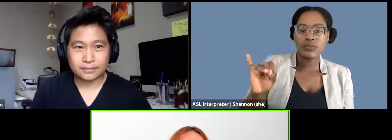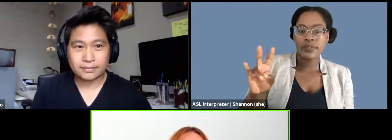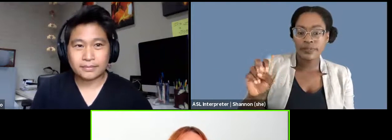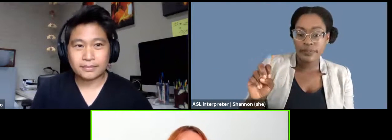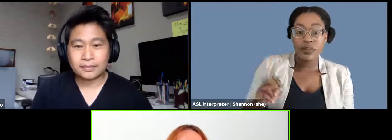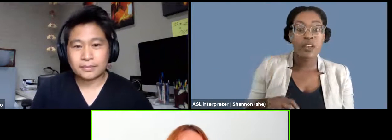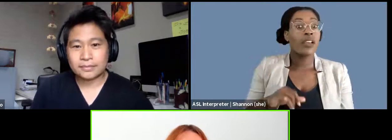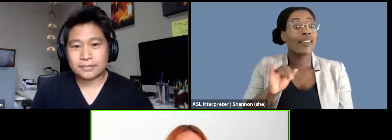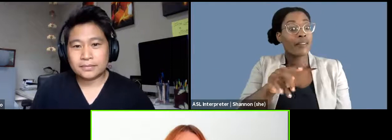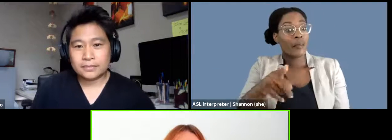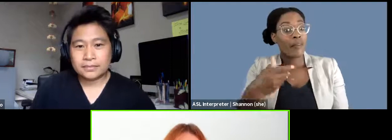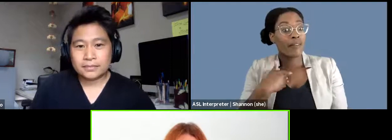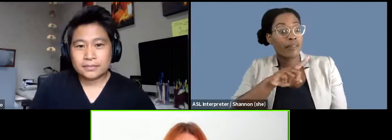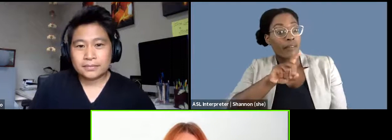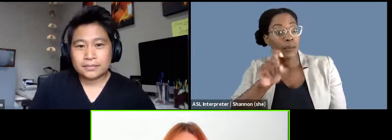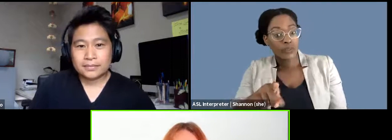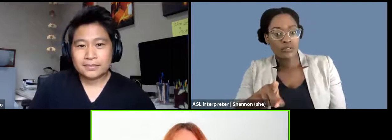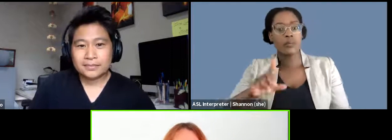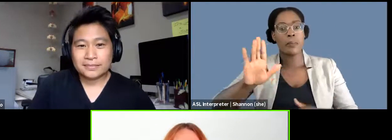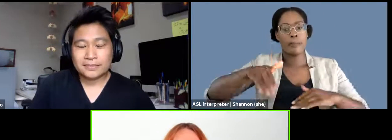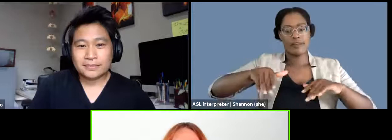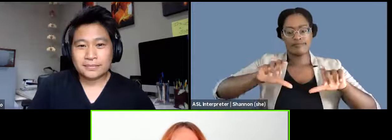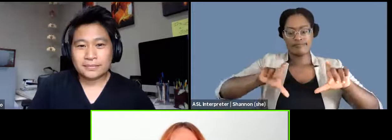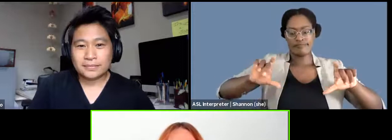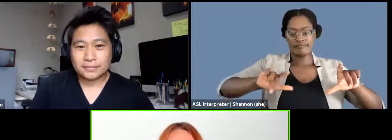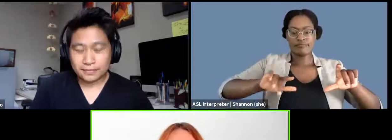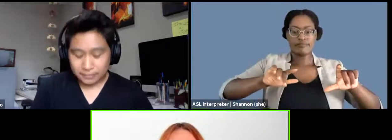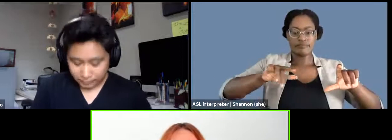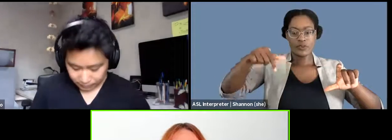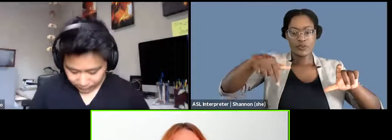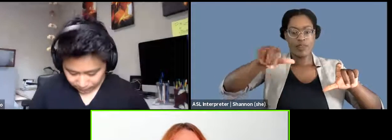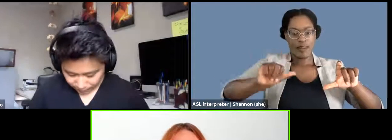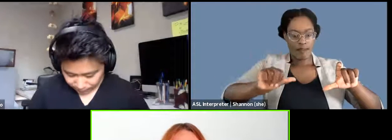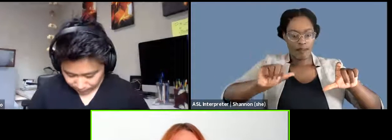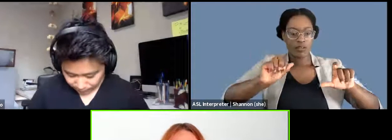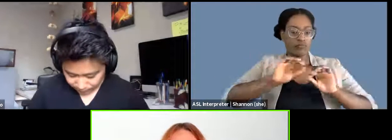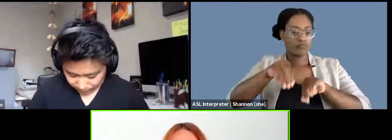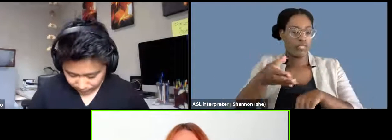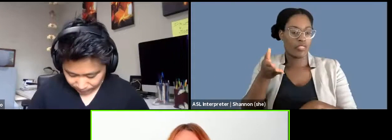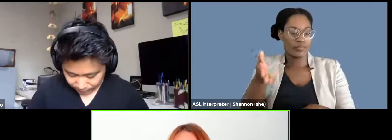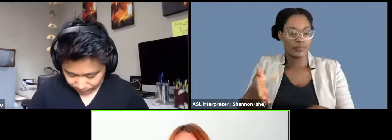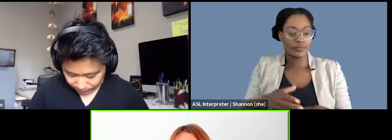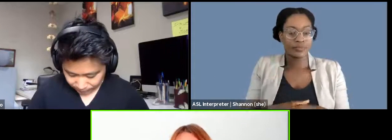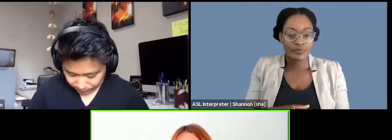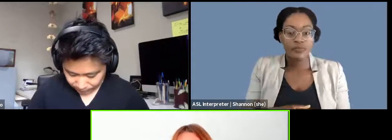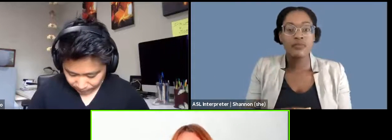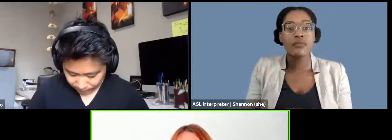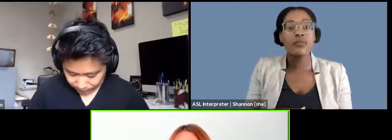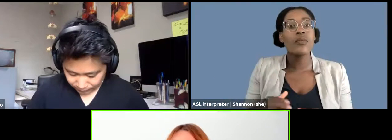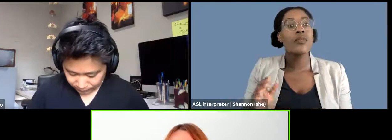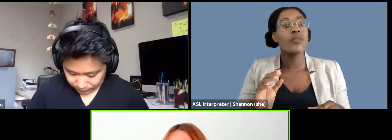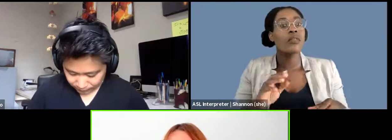This is being live captioned by Maggie at White Coat Captioning. Down at the bottom of your